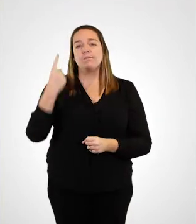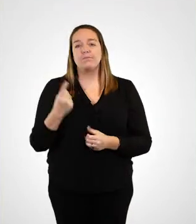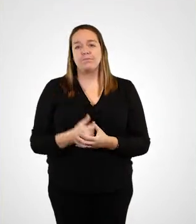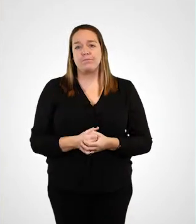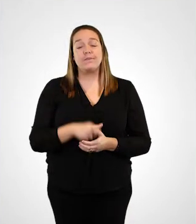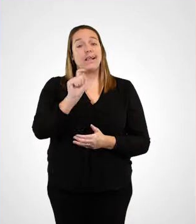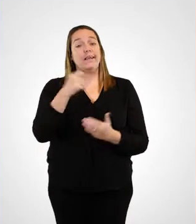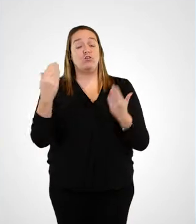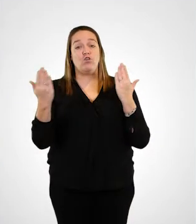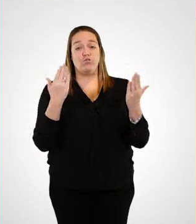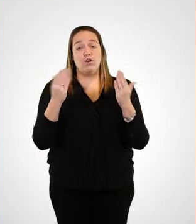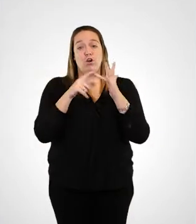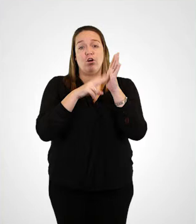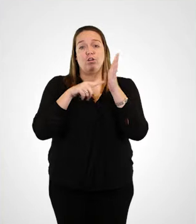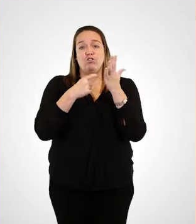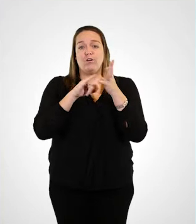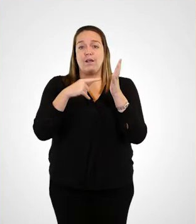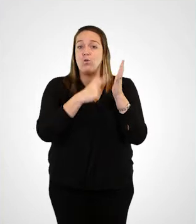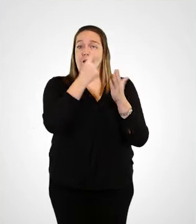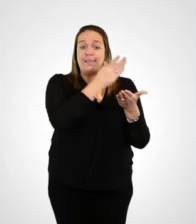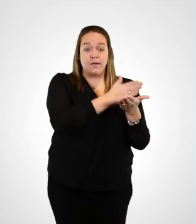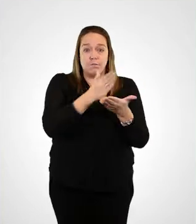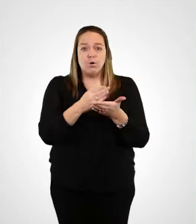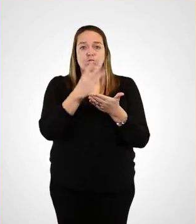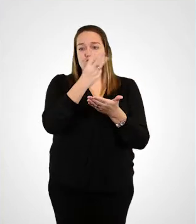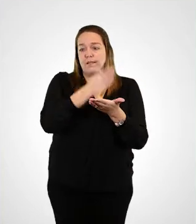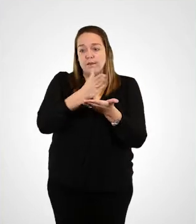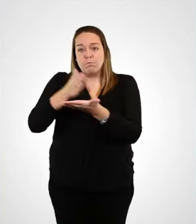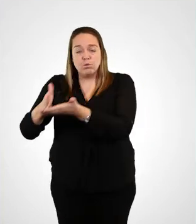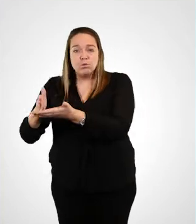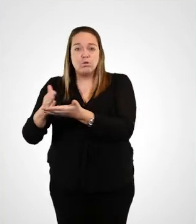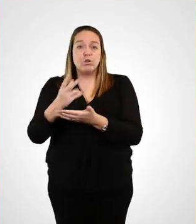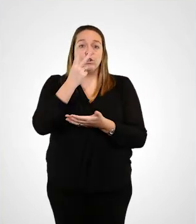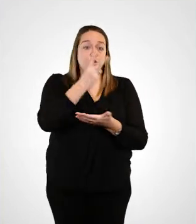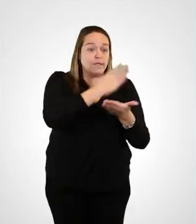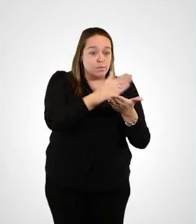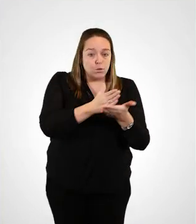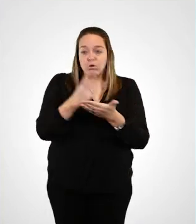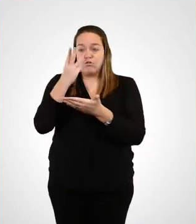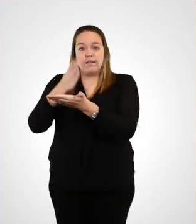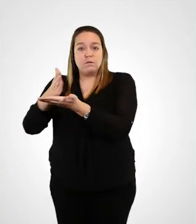The next contrast could be one-syllable words versus three-syllable words,